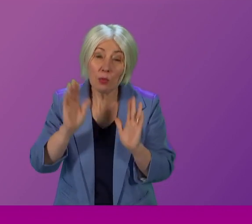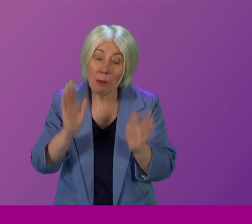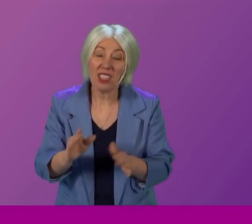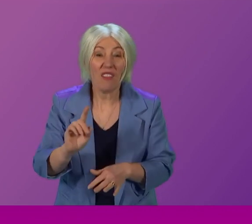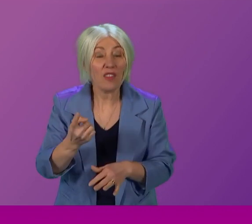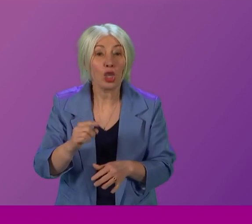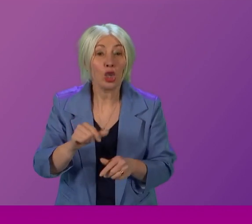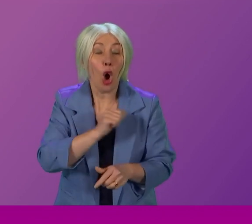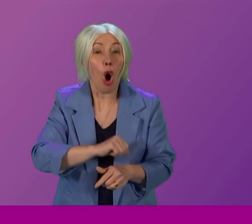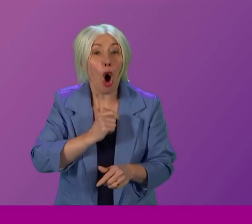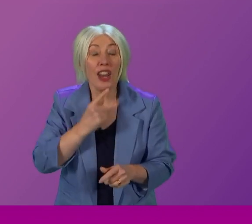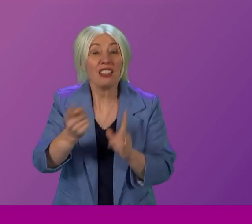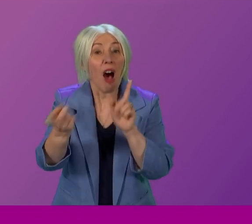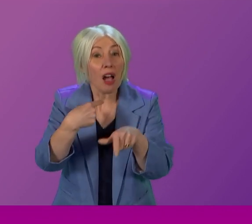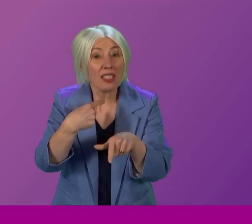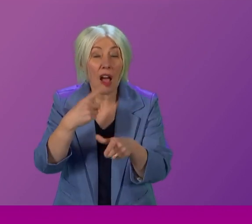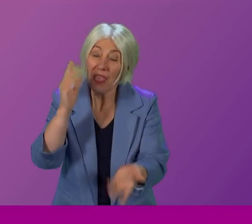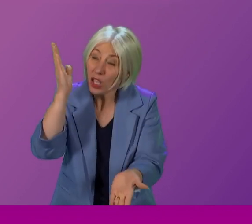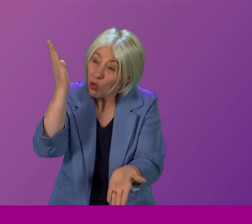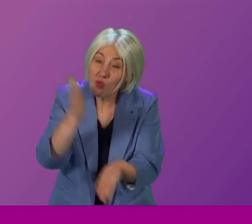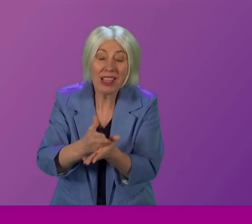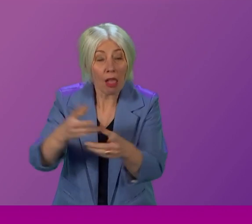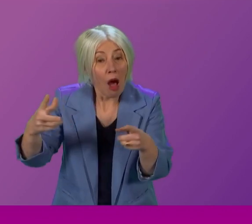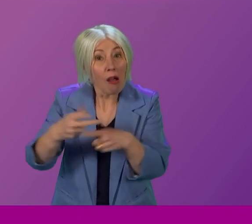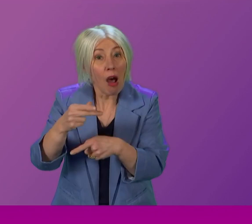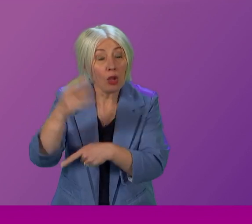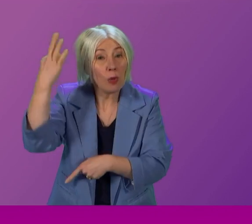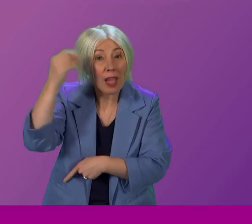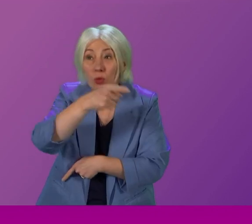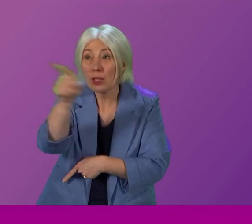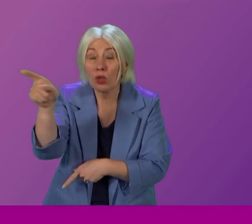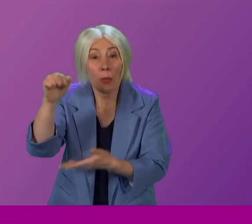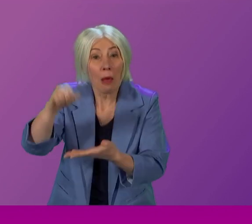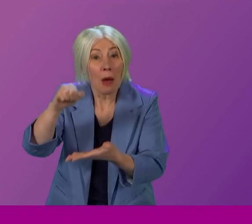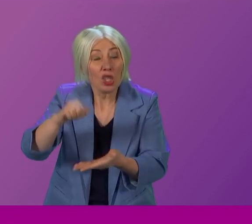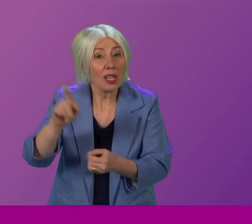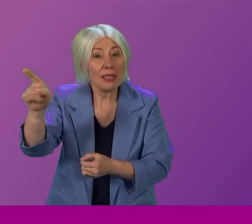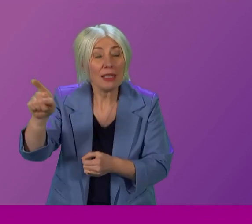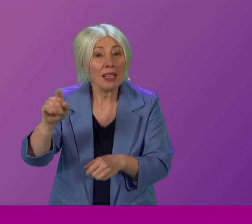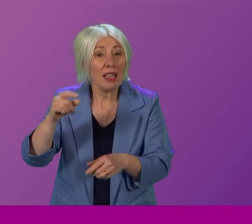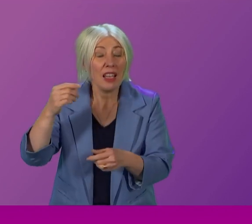a real-terms cut to local government budgets, and the First Minister is out of touch with reality.